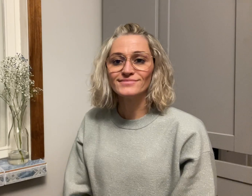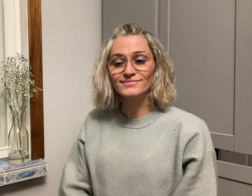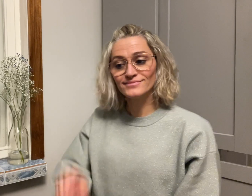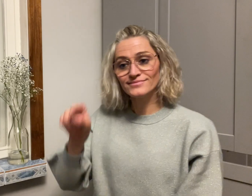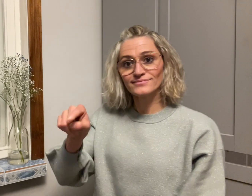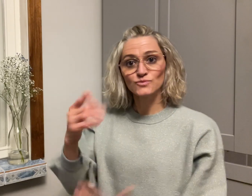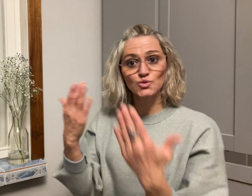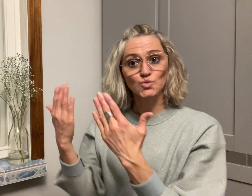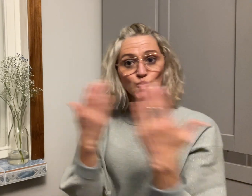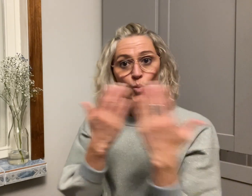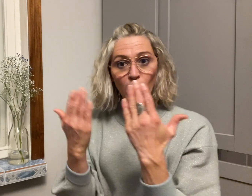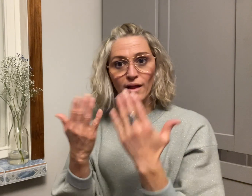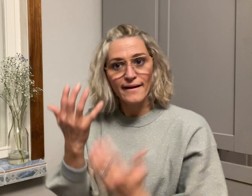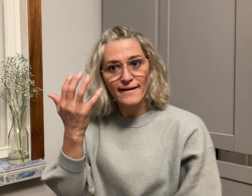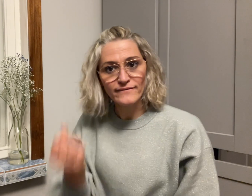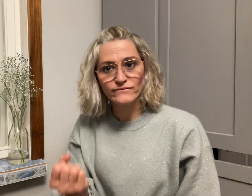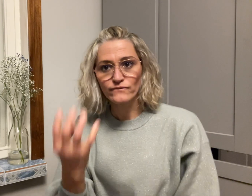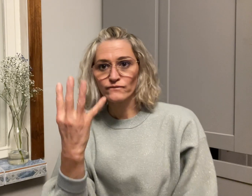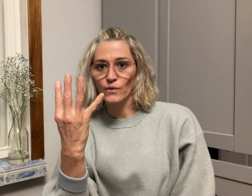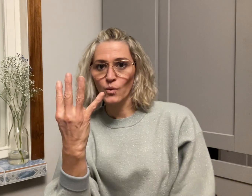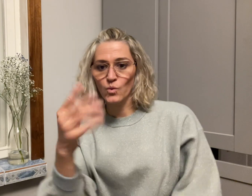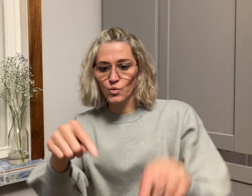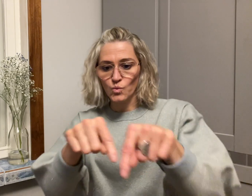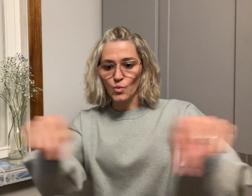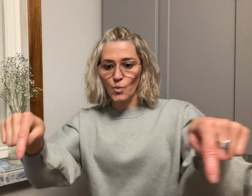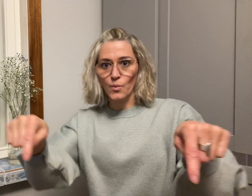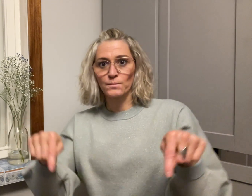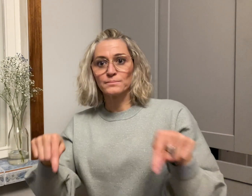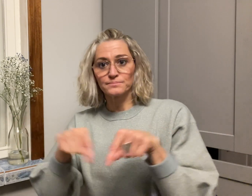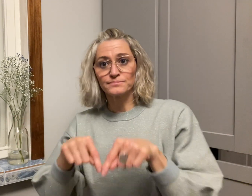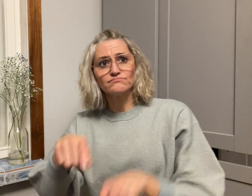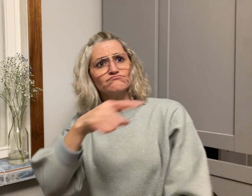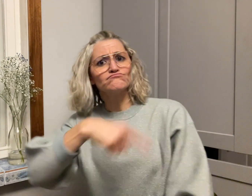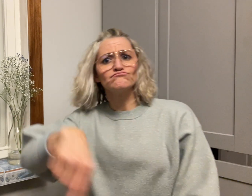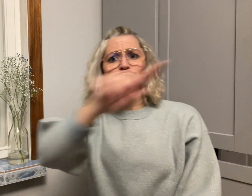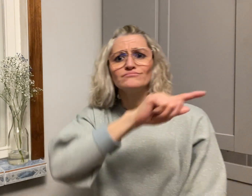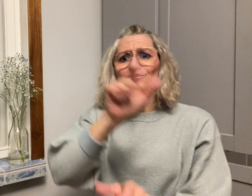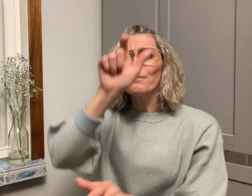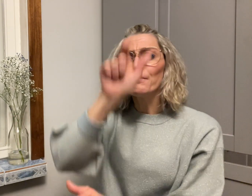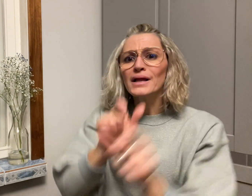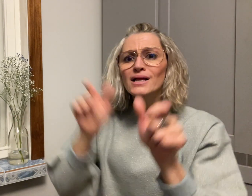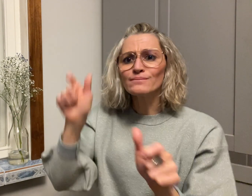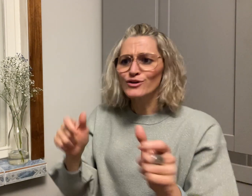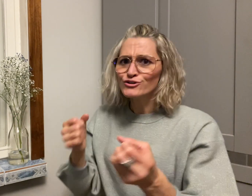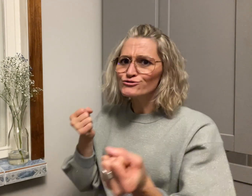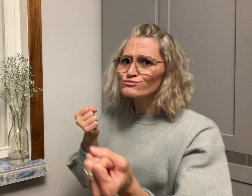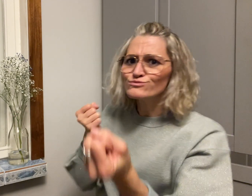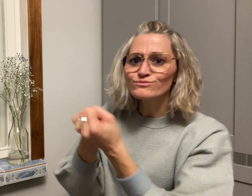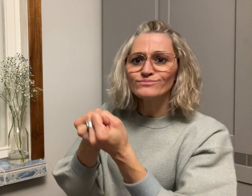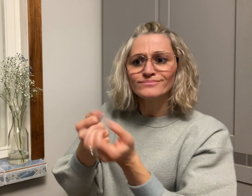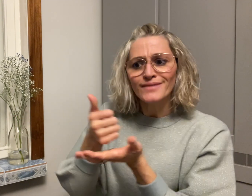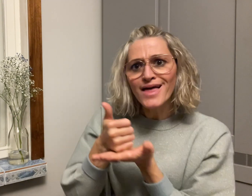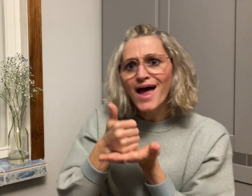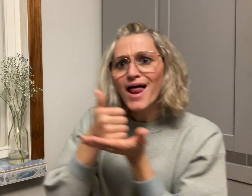Ramandeep’s school consists of four rooms, which are furnished